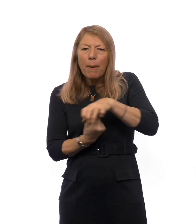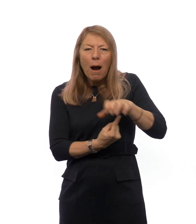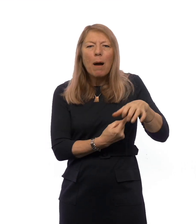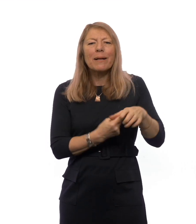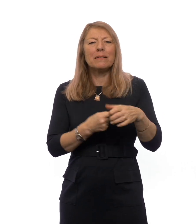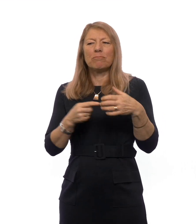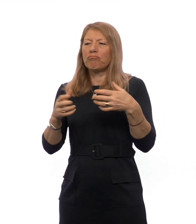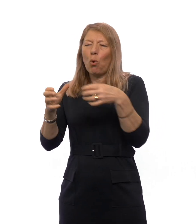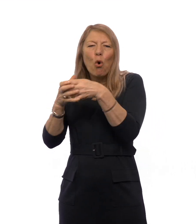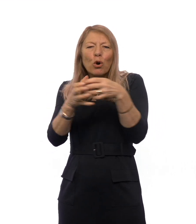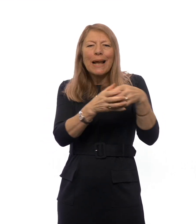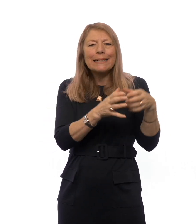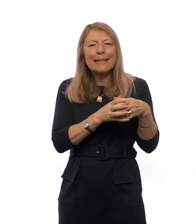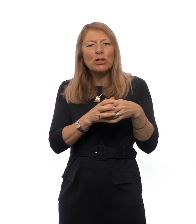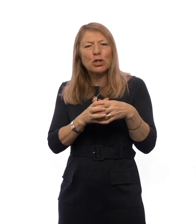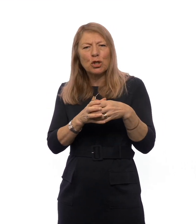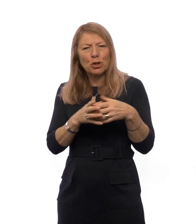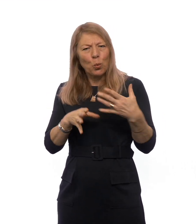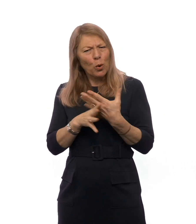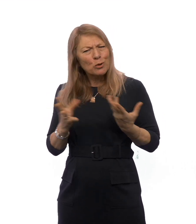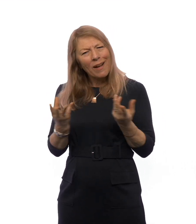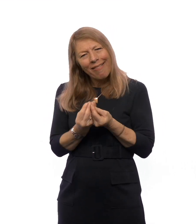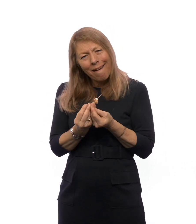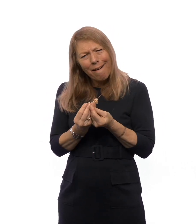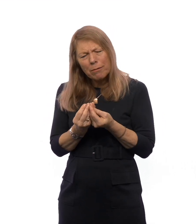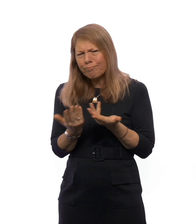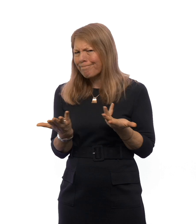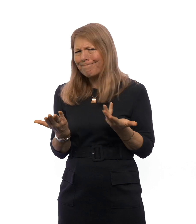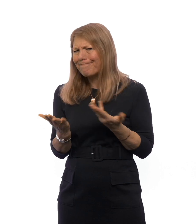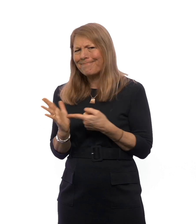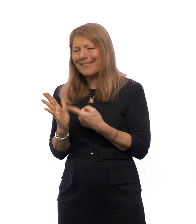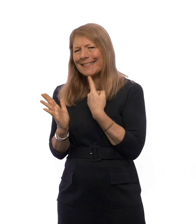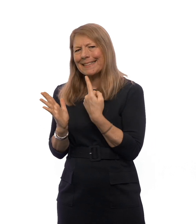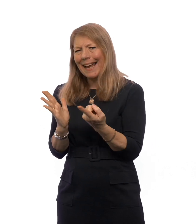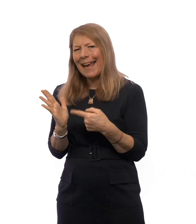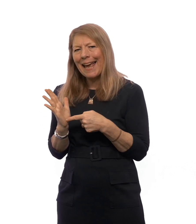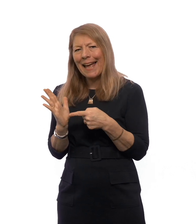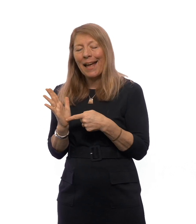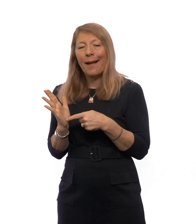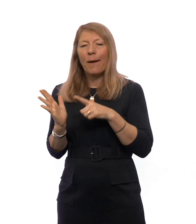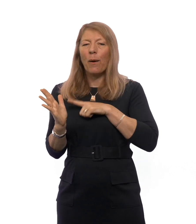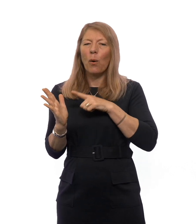across Executive departments and give effect to commitments given in other relevant strategies.